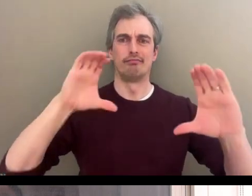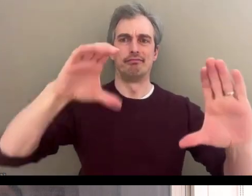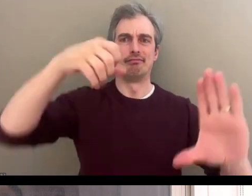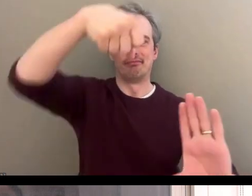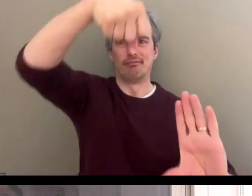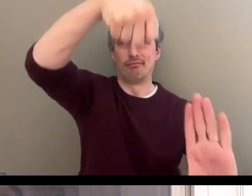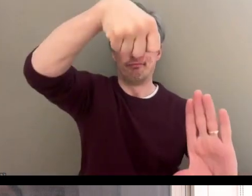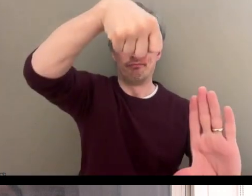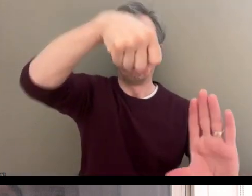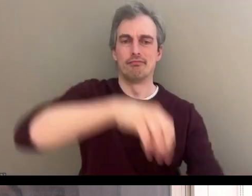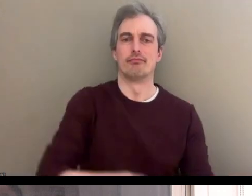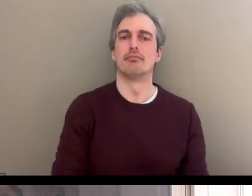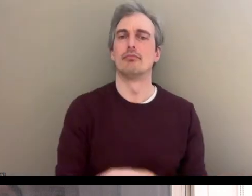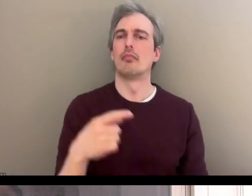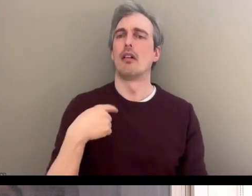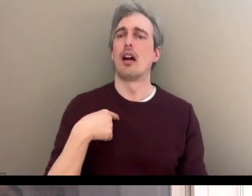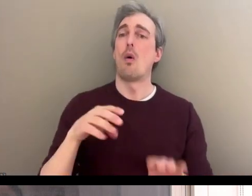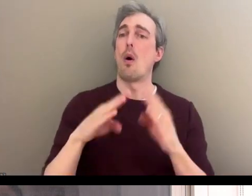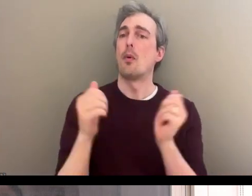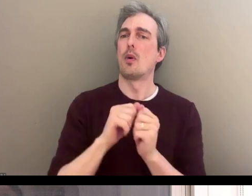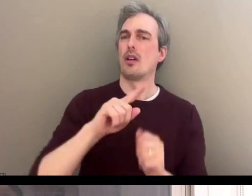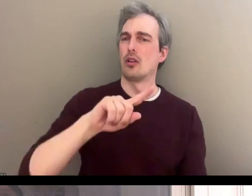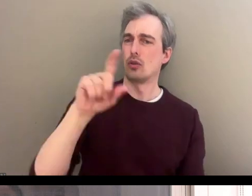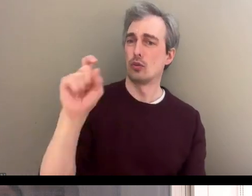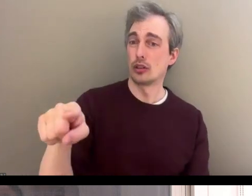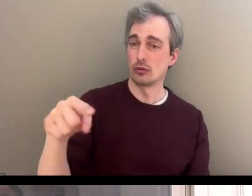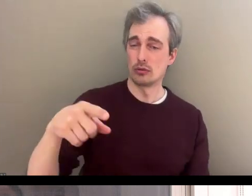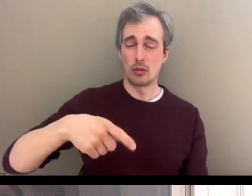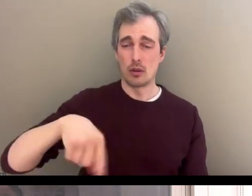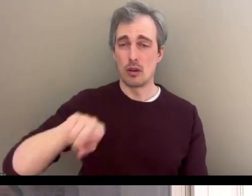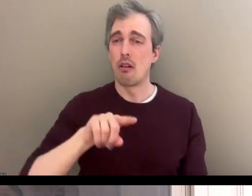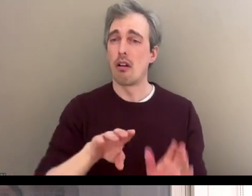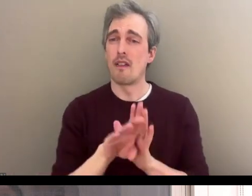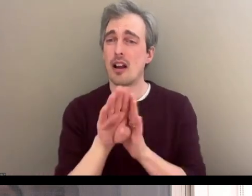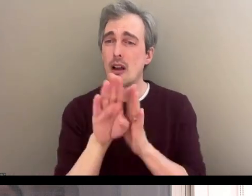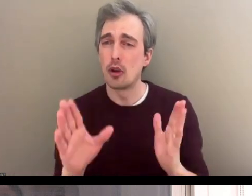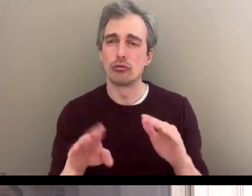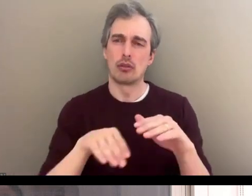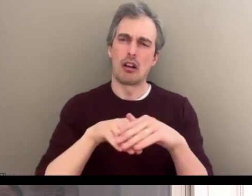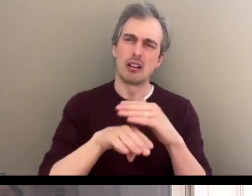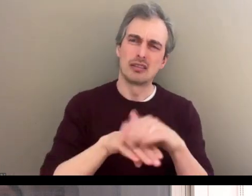As developers and accessibility professionals, what's in our accessibility toolbox?